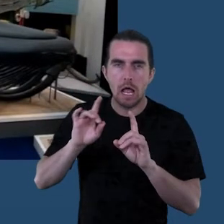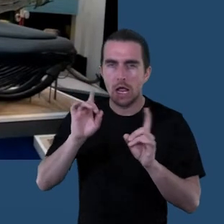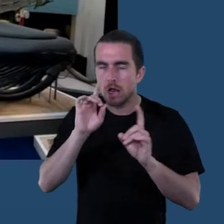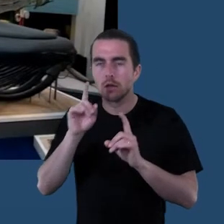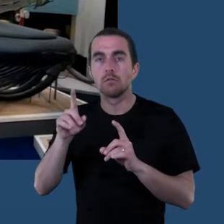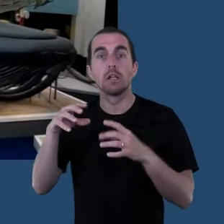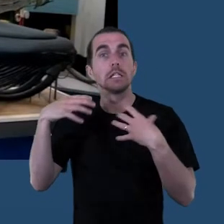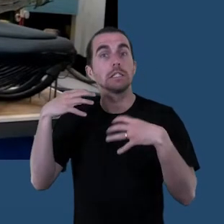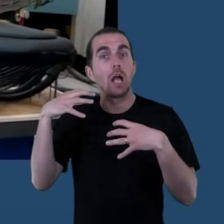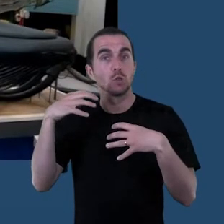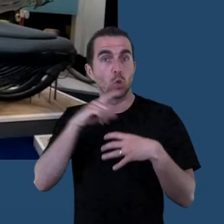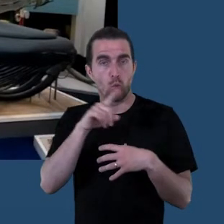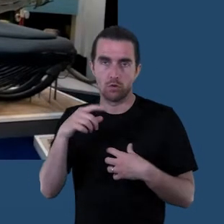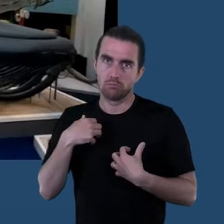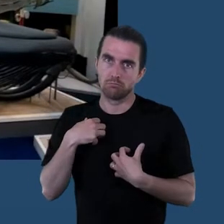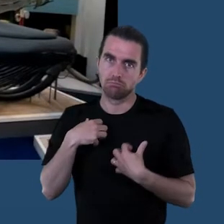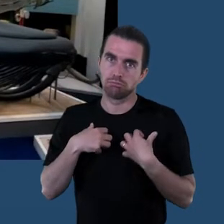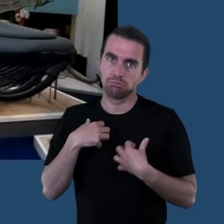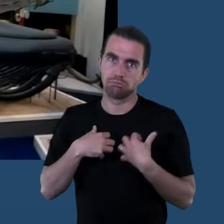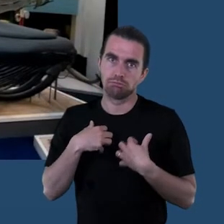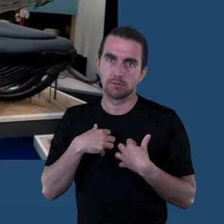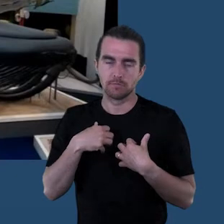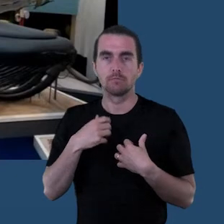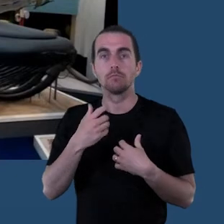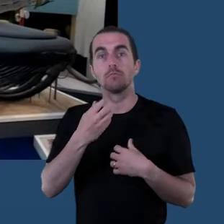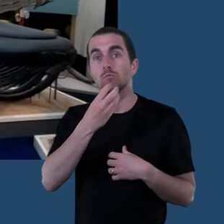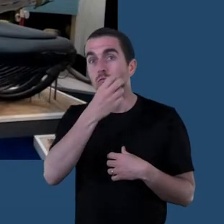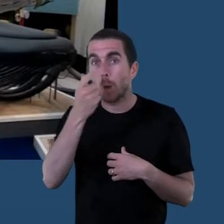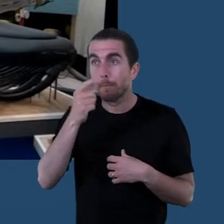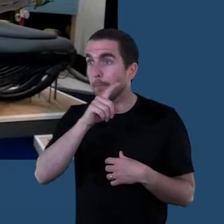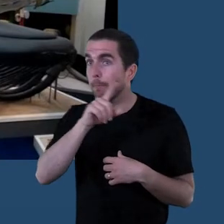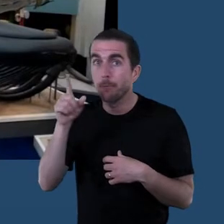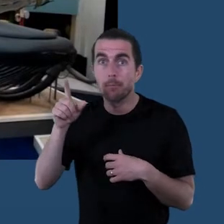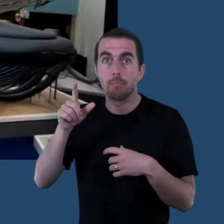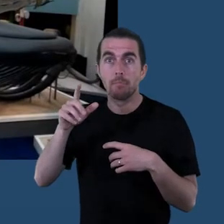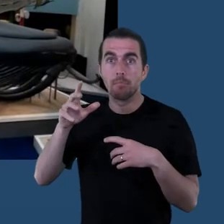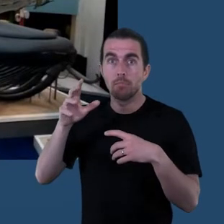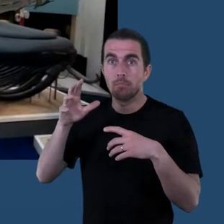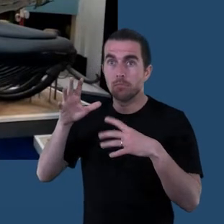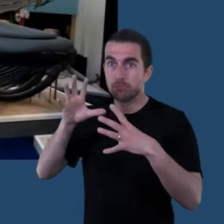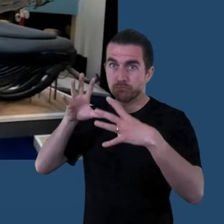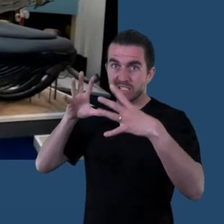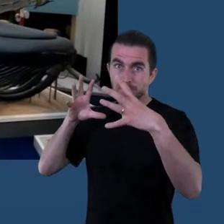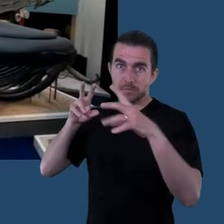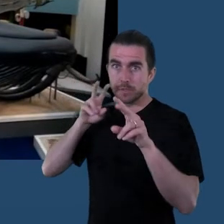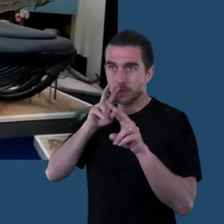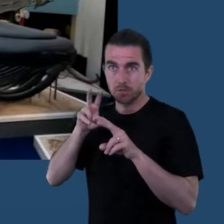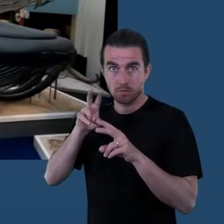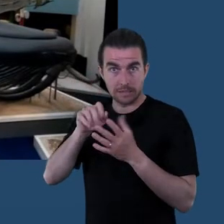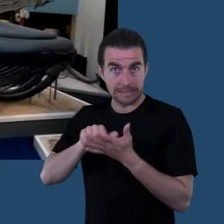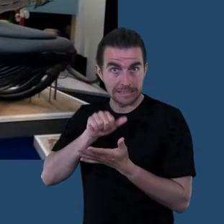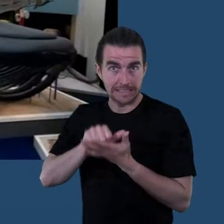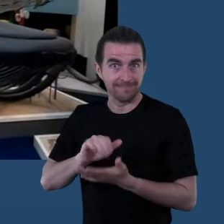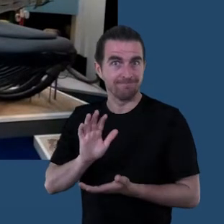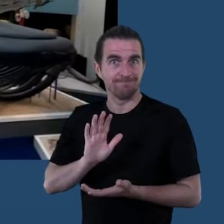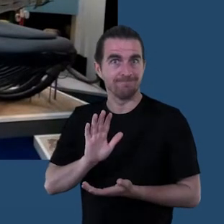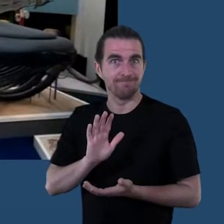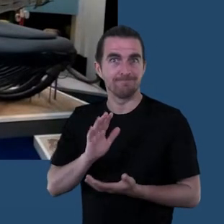And certainly the dinosaur models are really interesting because some of those models now are known to not be accurate.